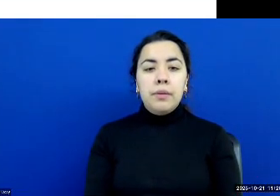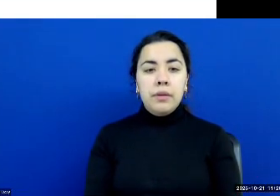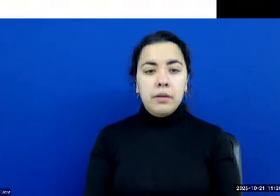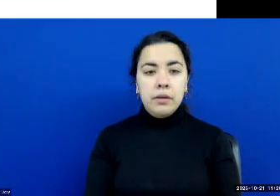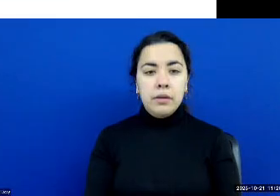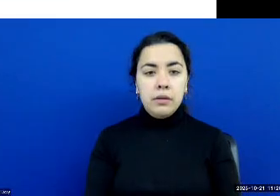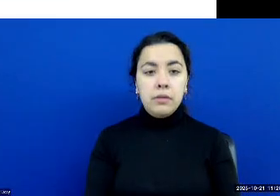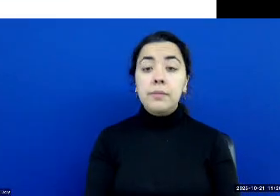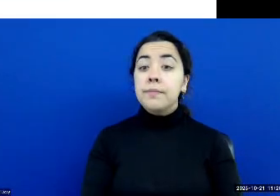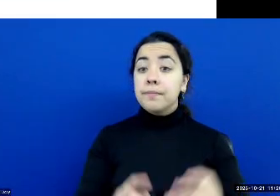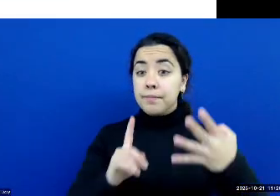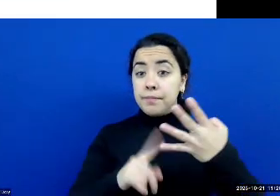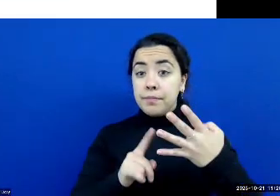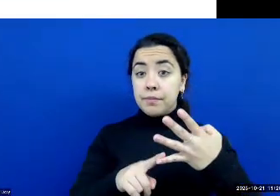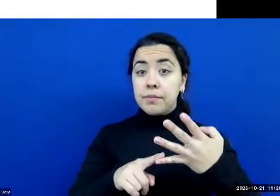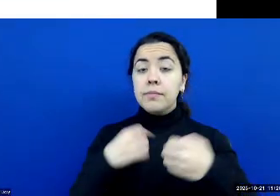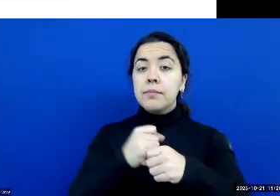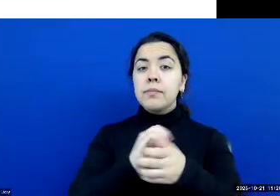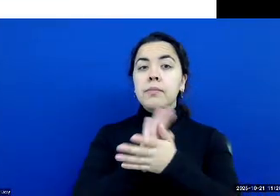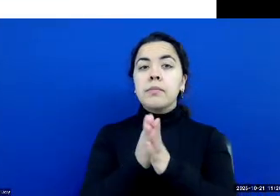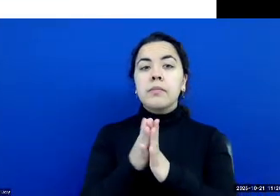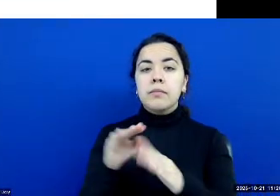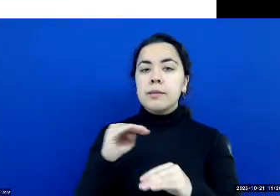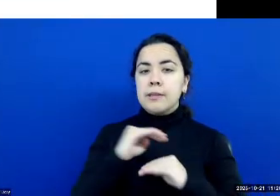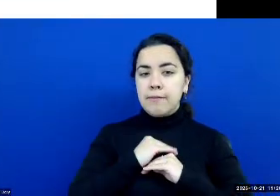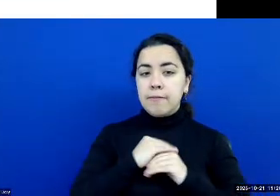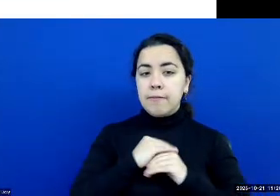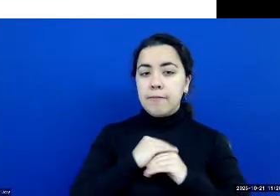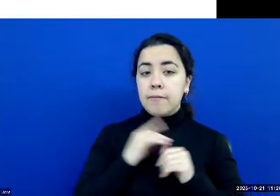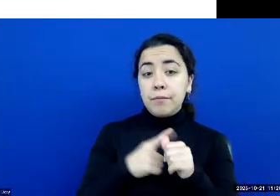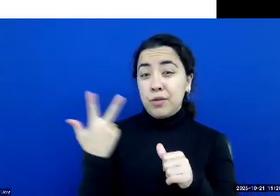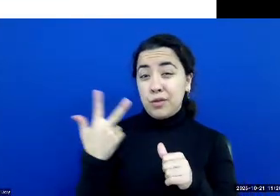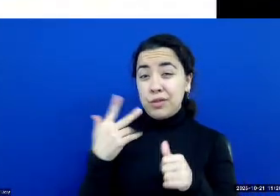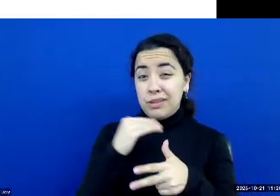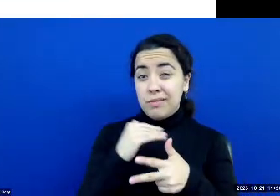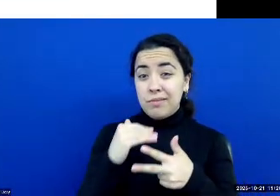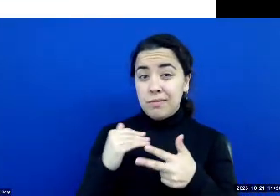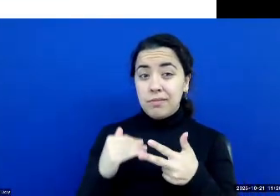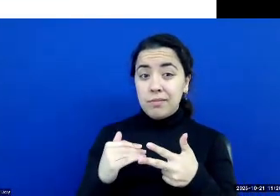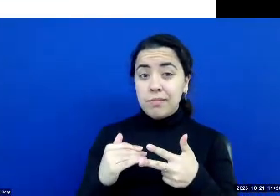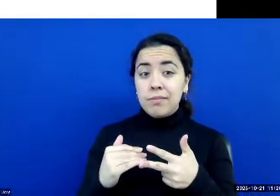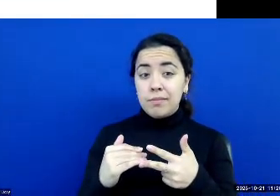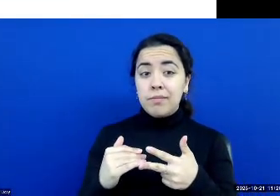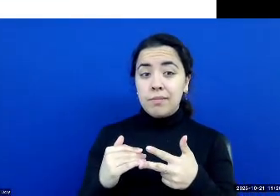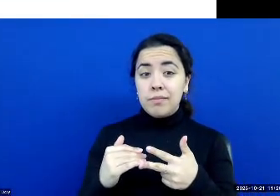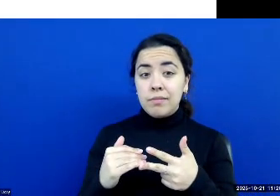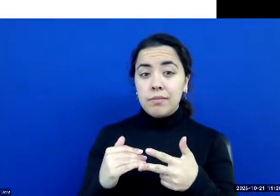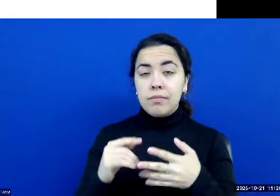Kathleen DeForest: And then the last principle, number 4, make it satisfying. Now, the first 3 principles